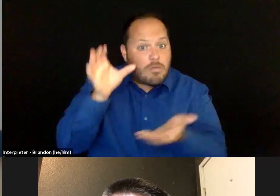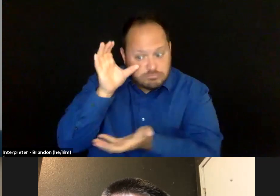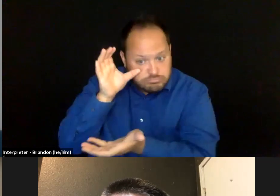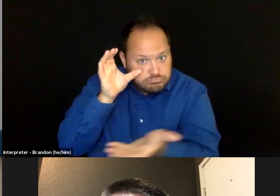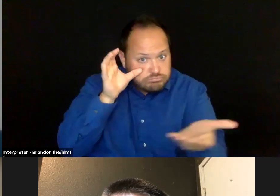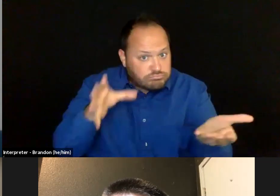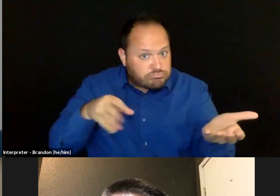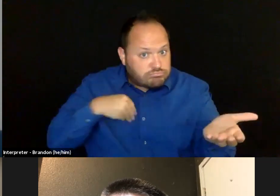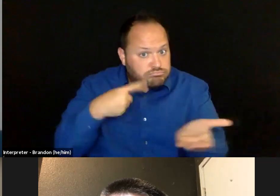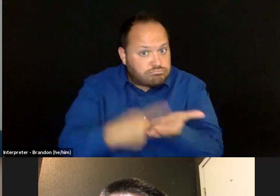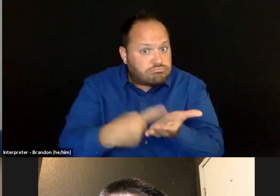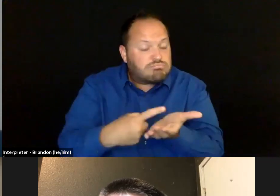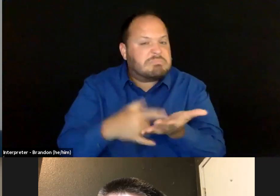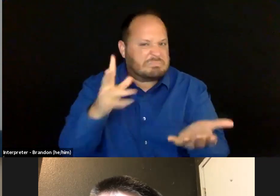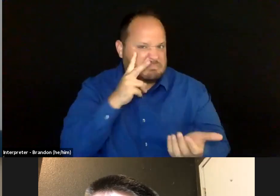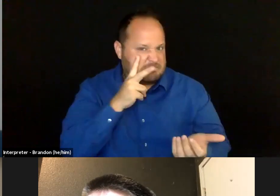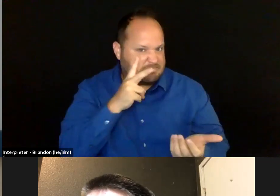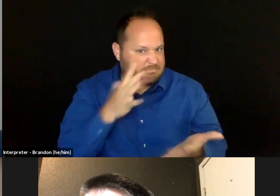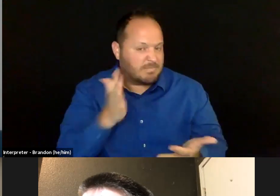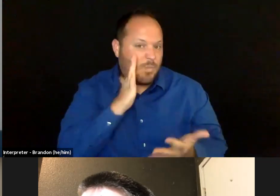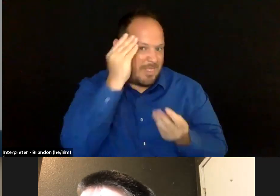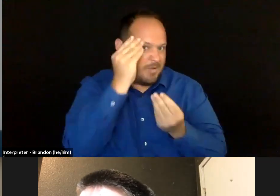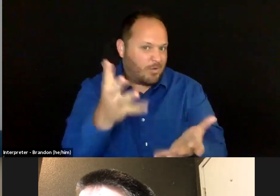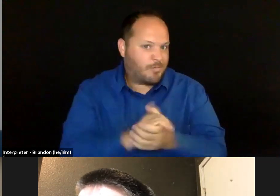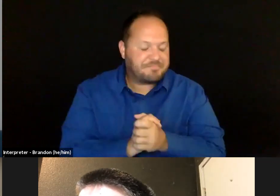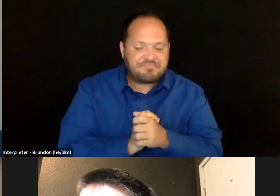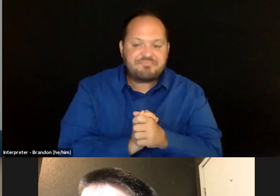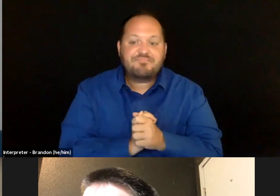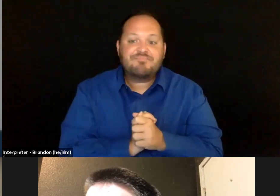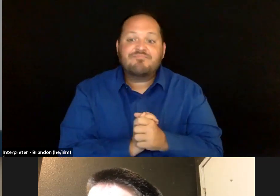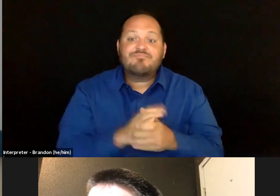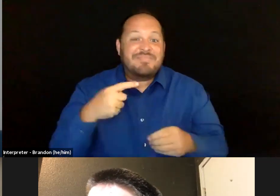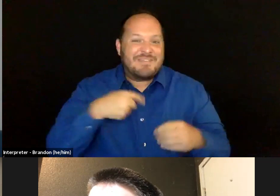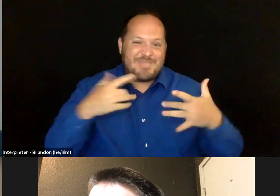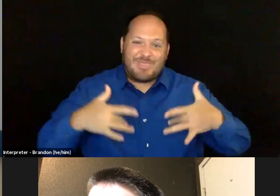Black Americans worked to see key civil rights protections put into federal law.